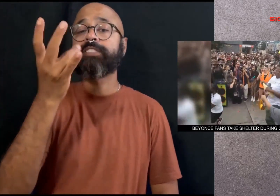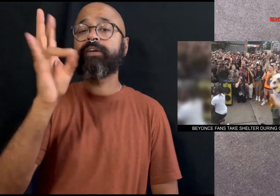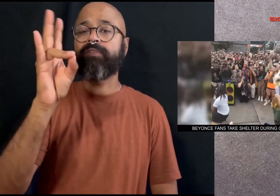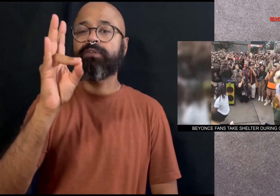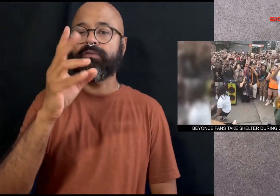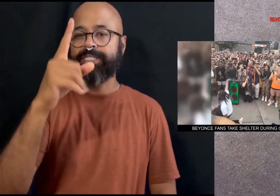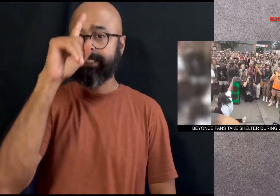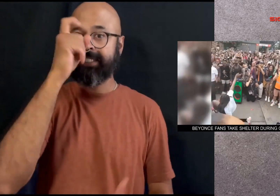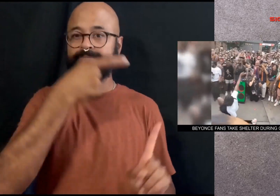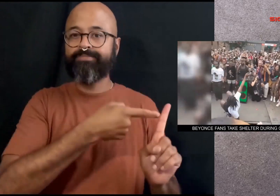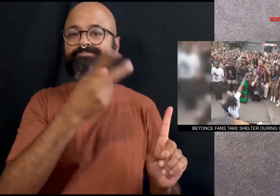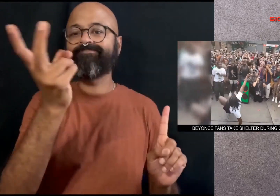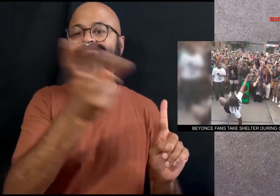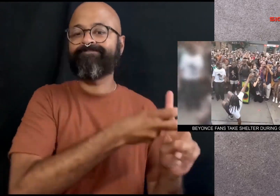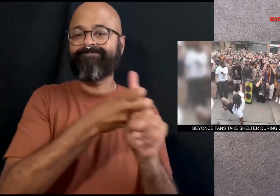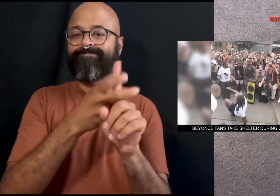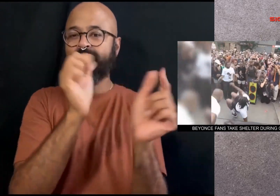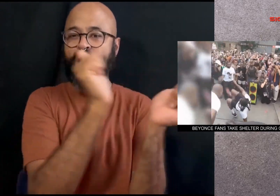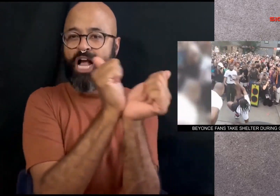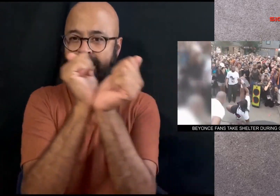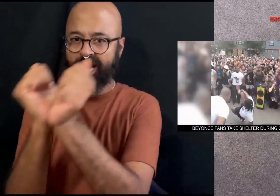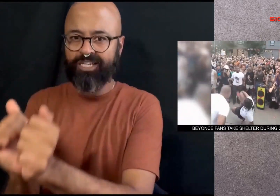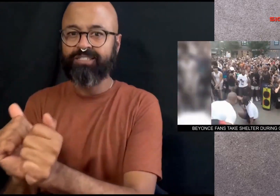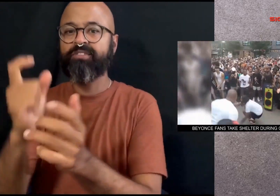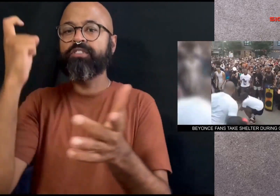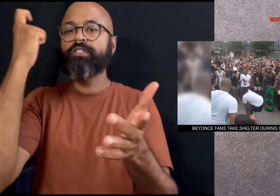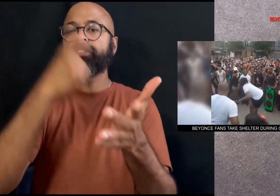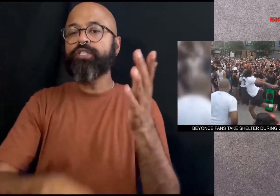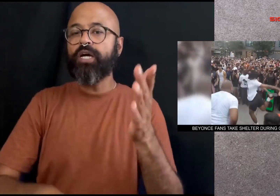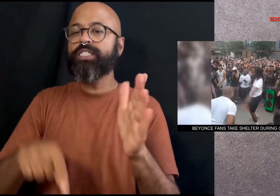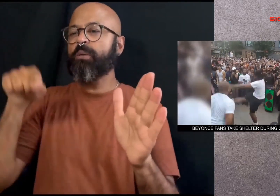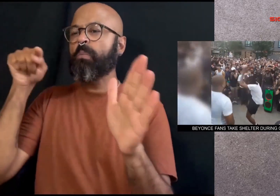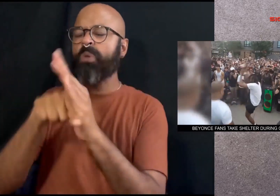A 17 year old suspect has been arrested and charged with murder as a hate crime.